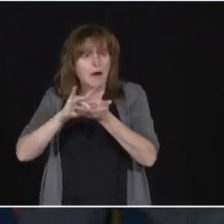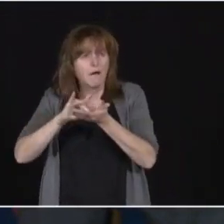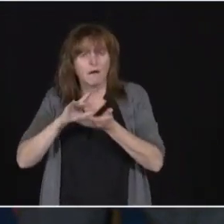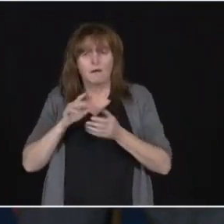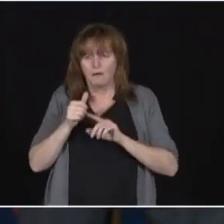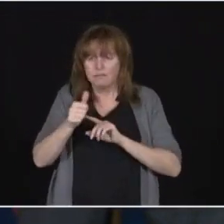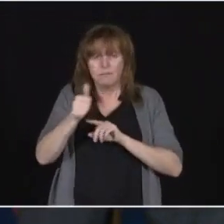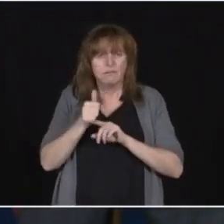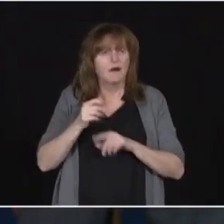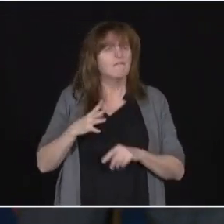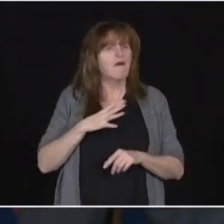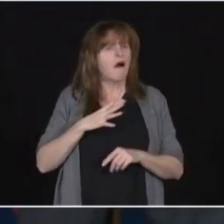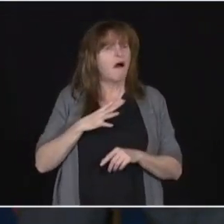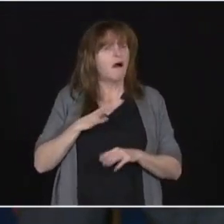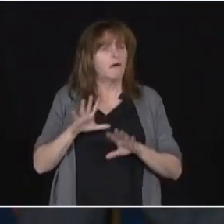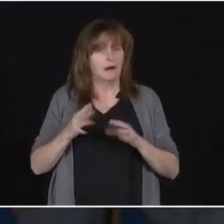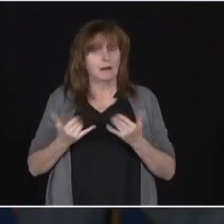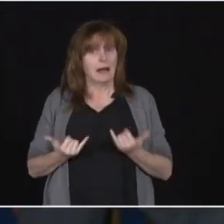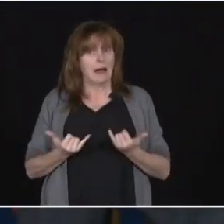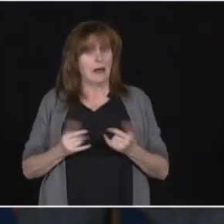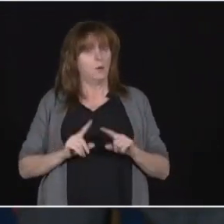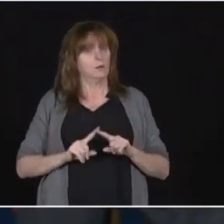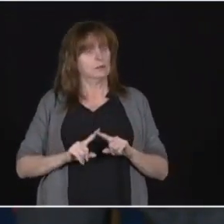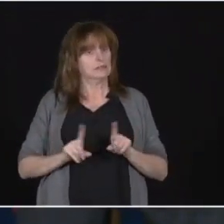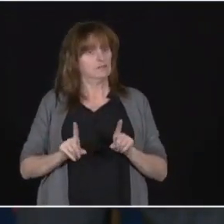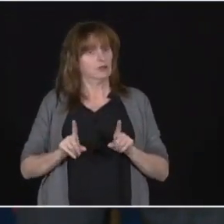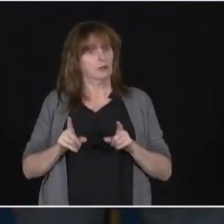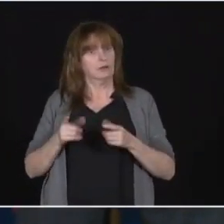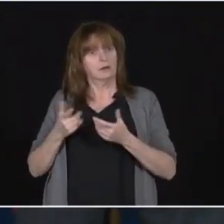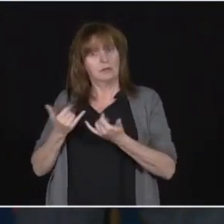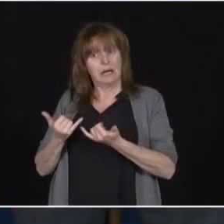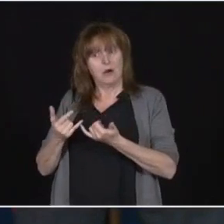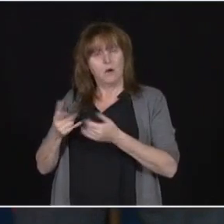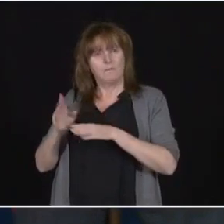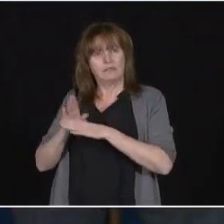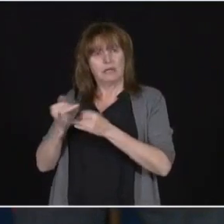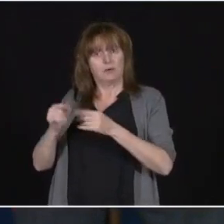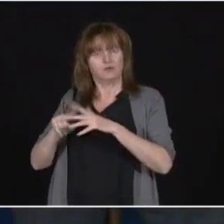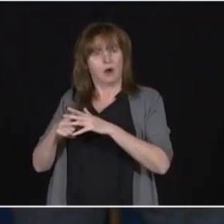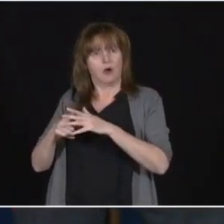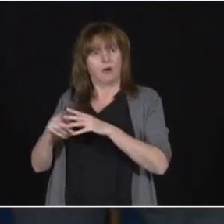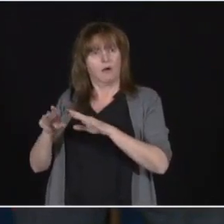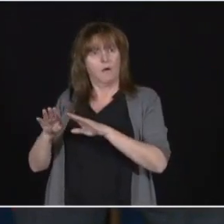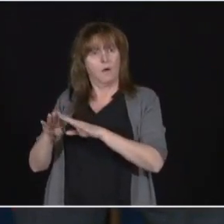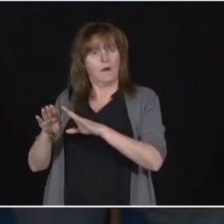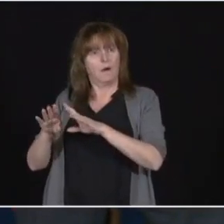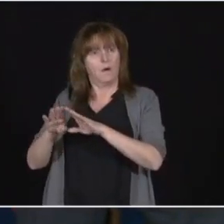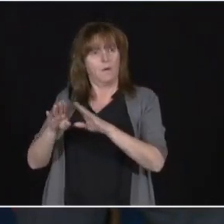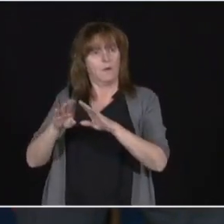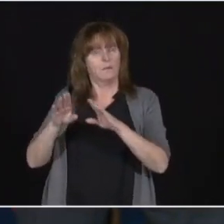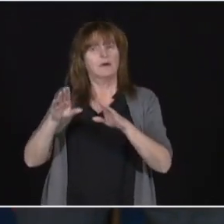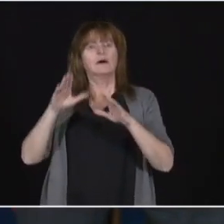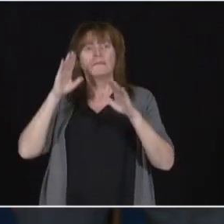The situation has changed now with the opening somewhat of the economy. More people will be outdoors and outside. There may be situations